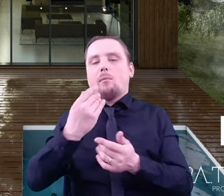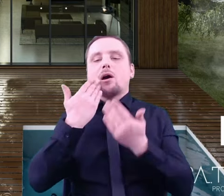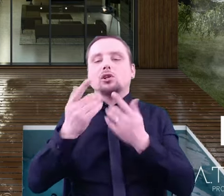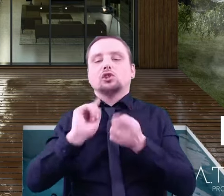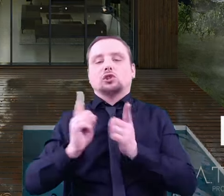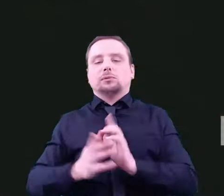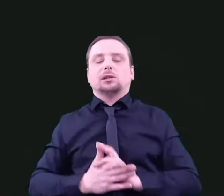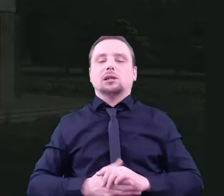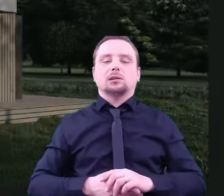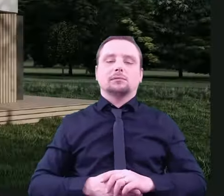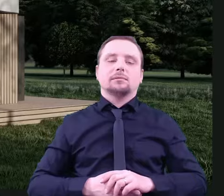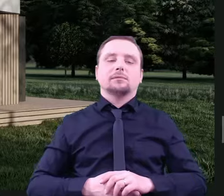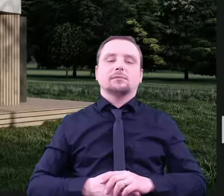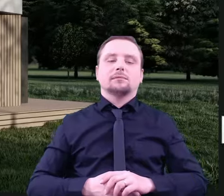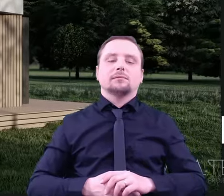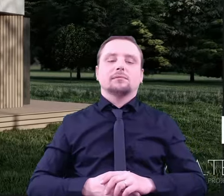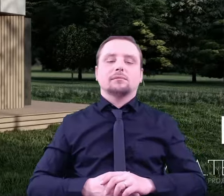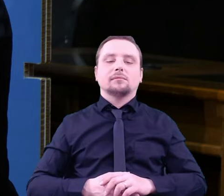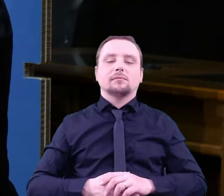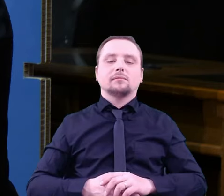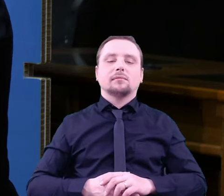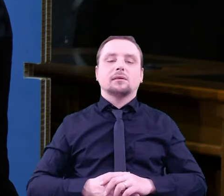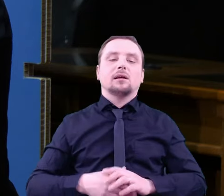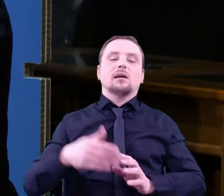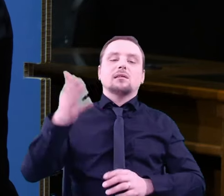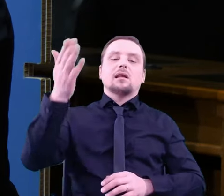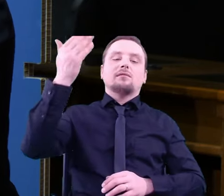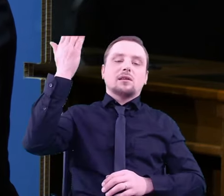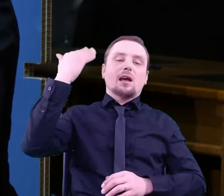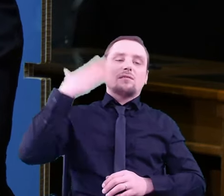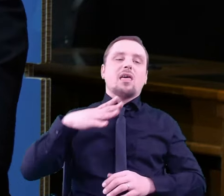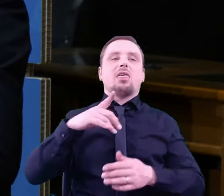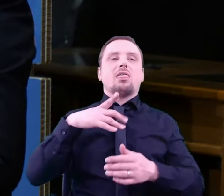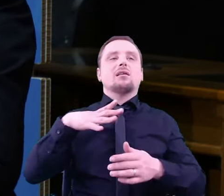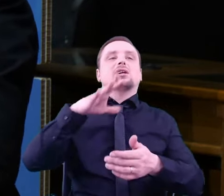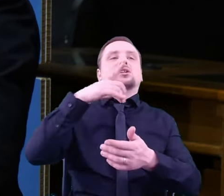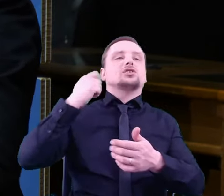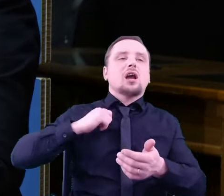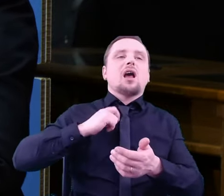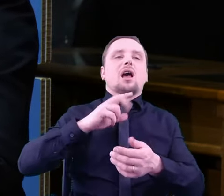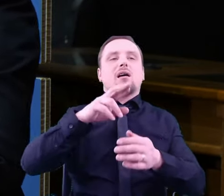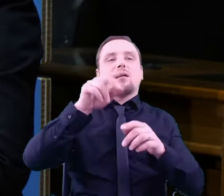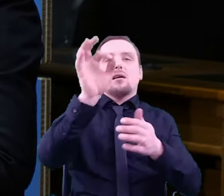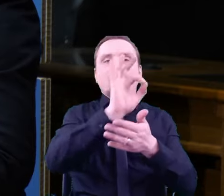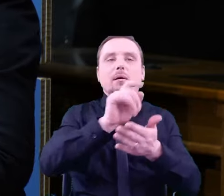If I may, in the past, we used to wait the whole night for an image to render, and right now it is happening right before our eyes.